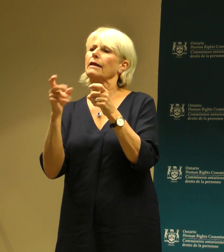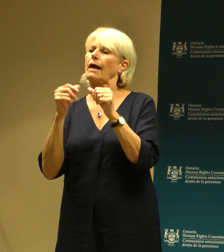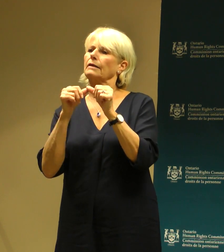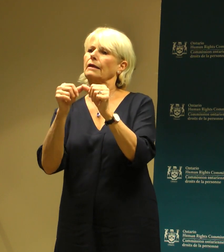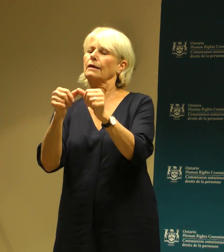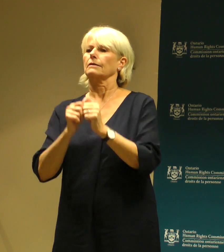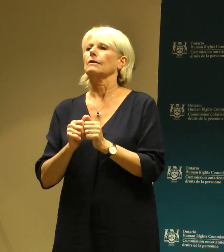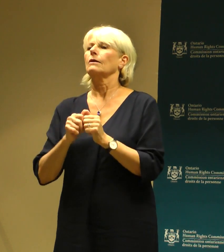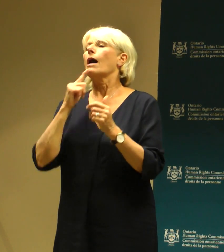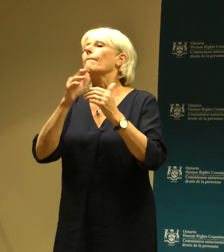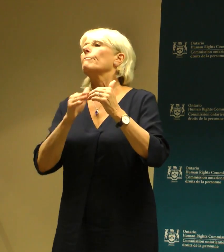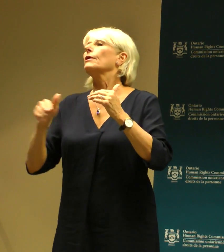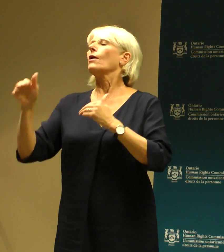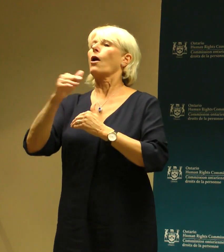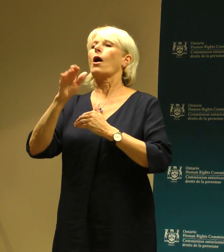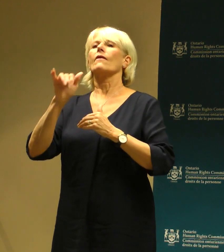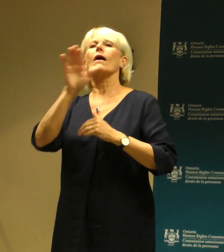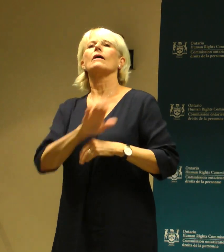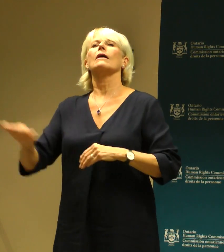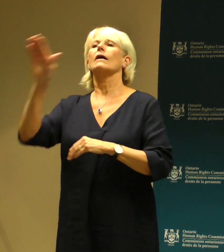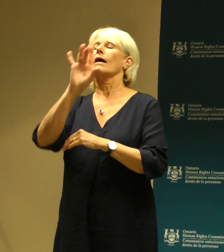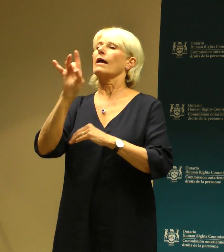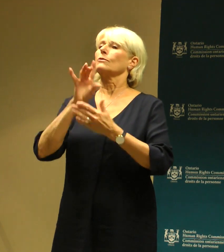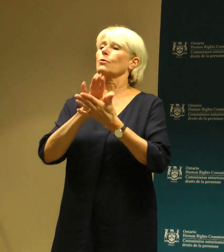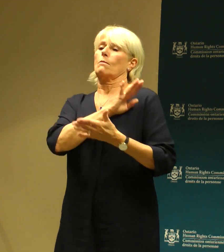Beyond looking at this representative sample of school boards, the